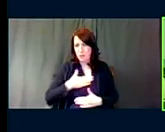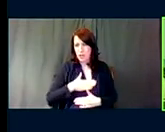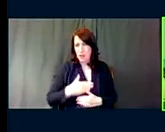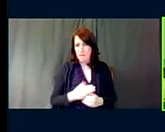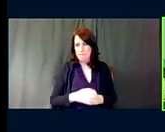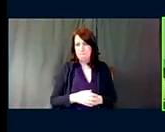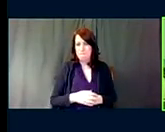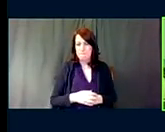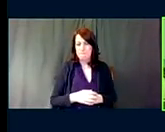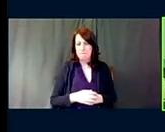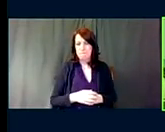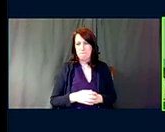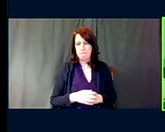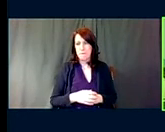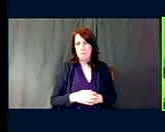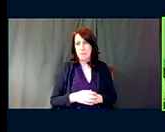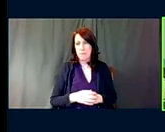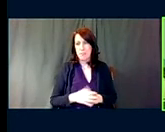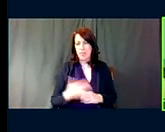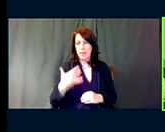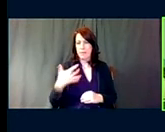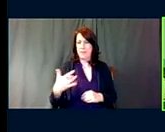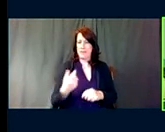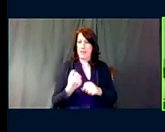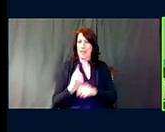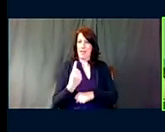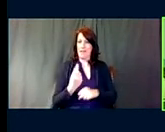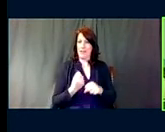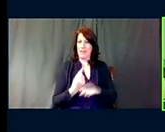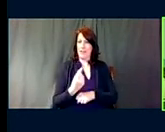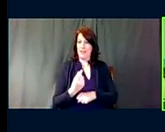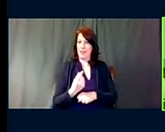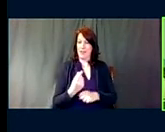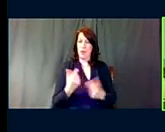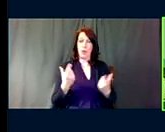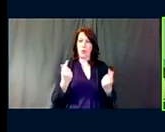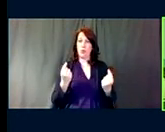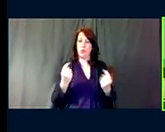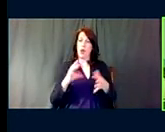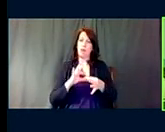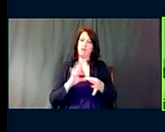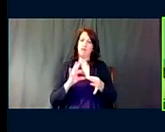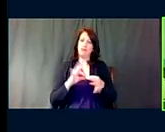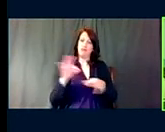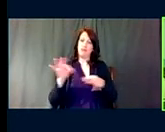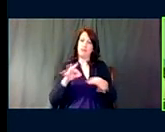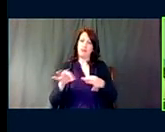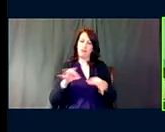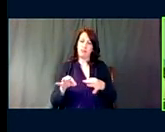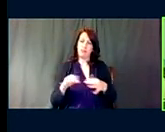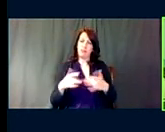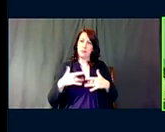THANK YOU, MUCH APPRECIATED. AS IS OUR CONVENTION EVERY YEAR, I'M GOING TO SPEND A LITTLE TIME